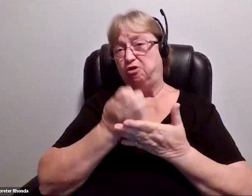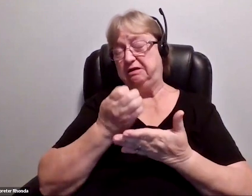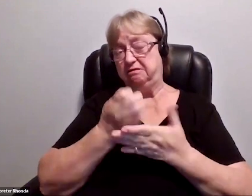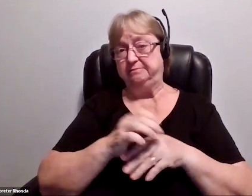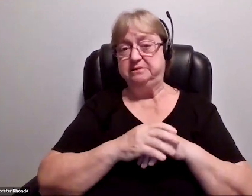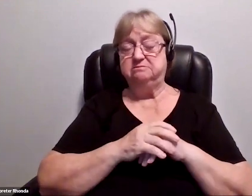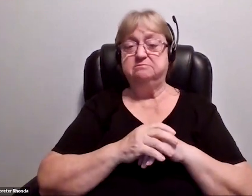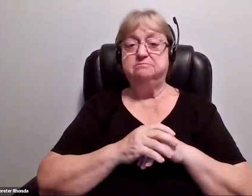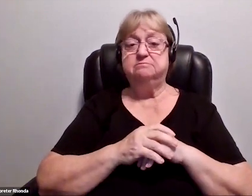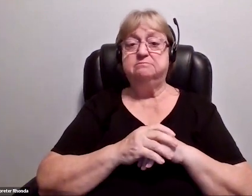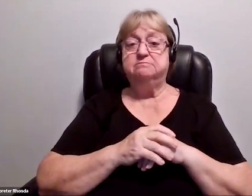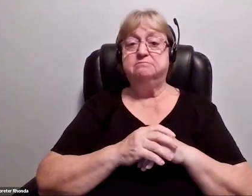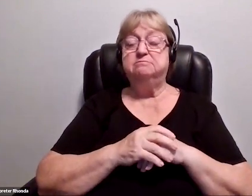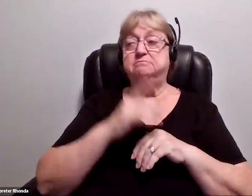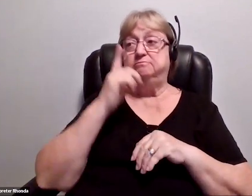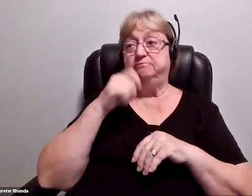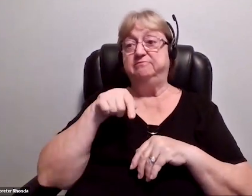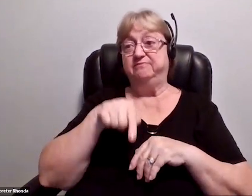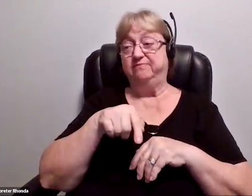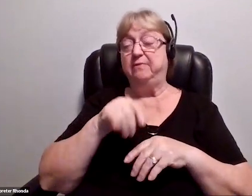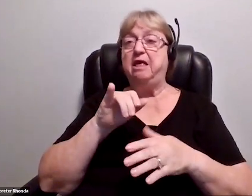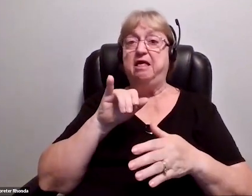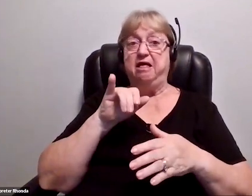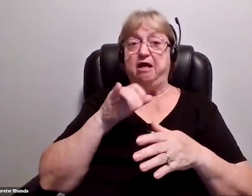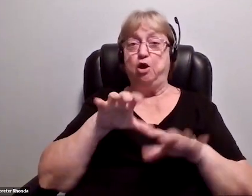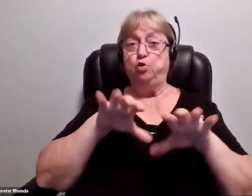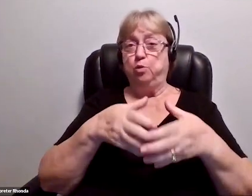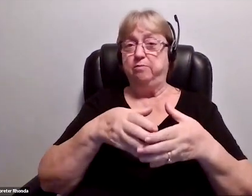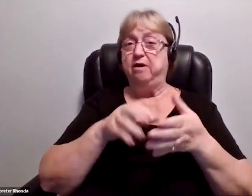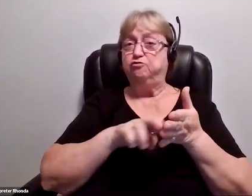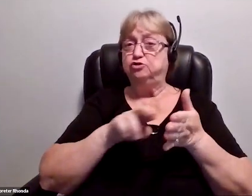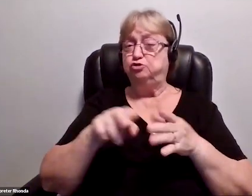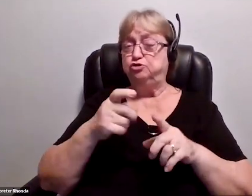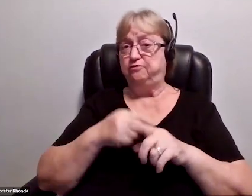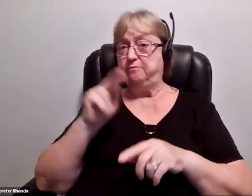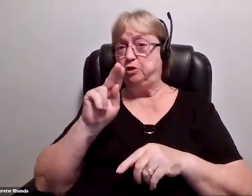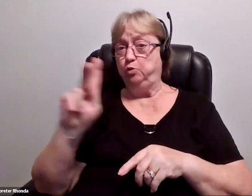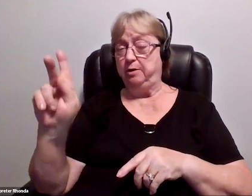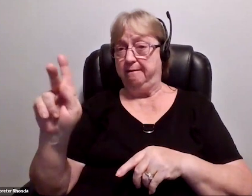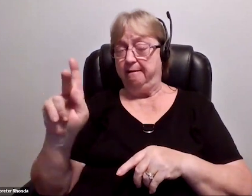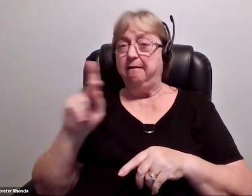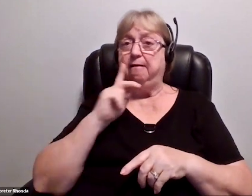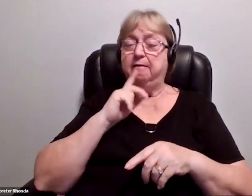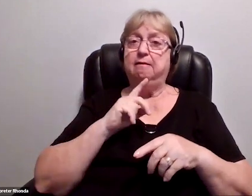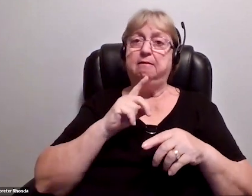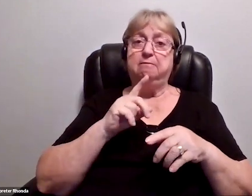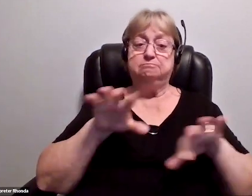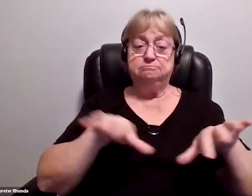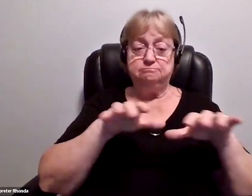In light of this, a group of researchers from the UK, led by Professor Louis Archer, conducted a longitudinal study